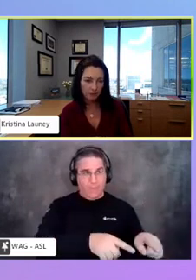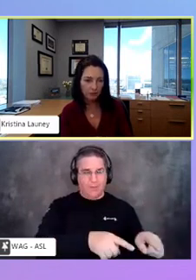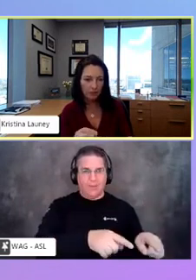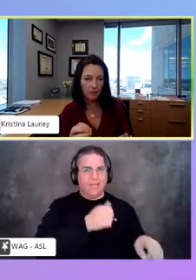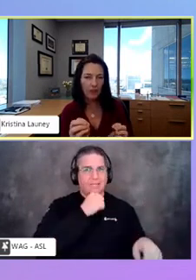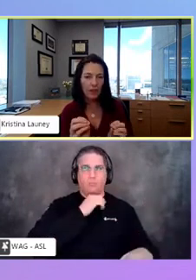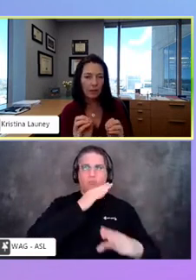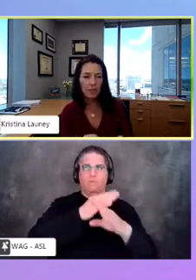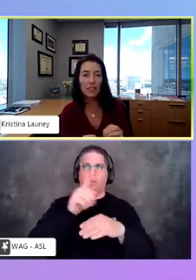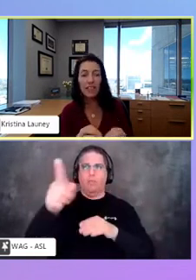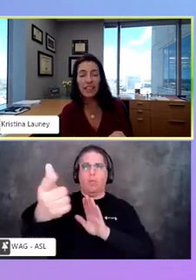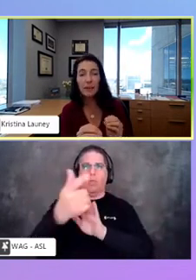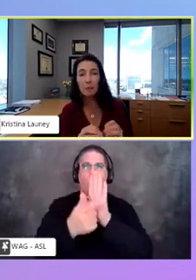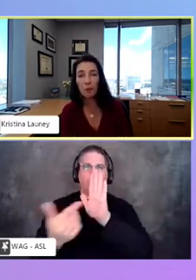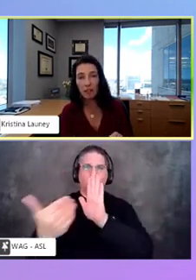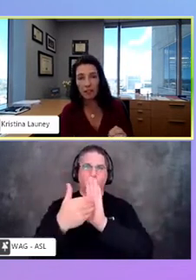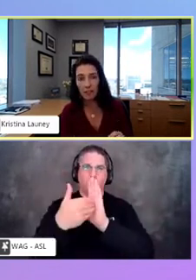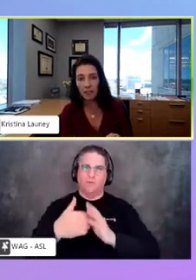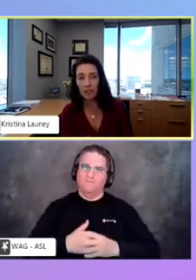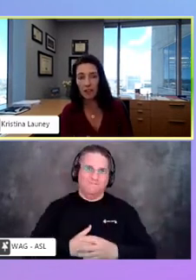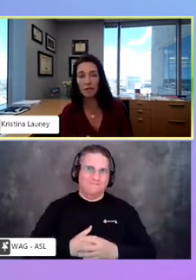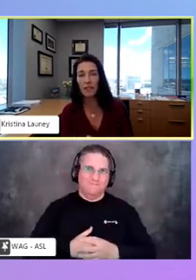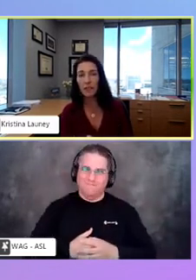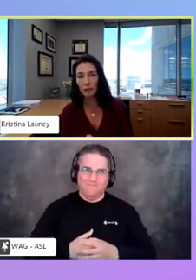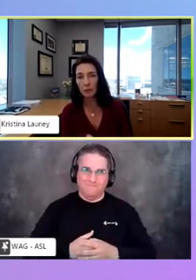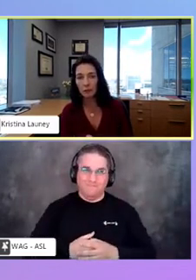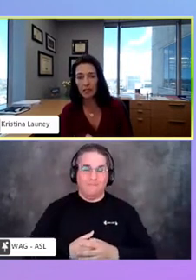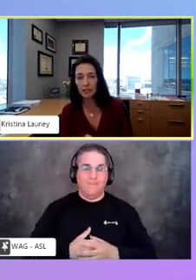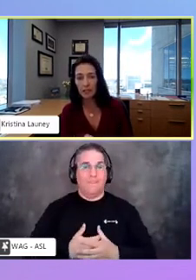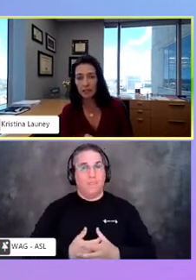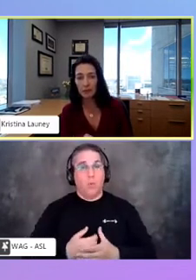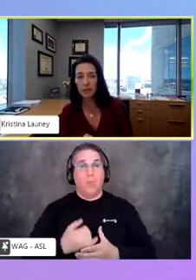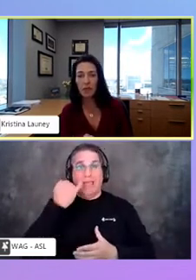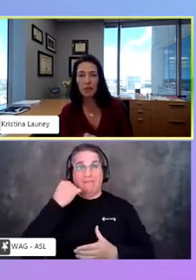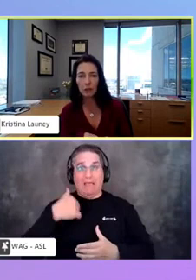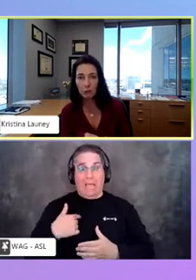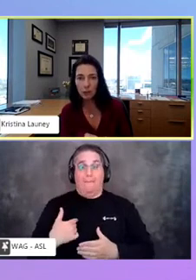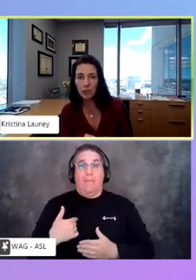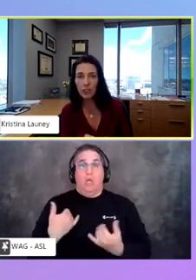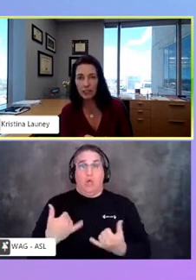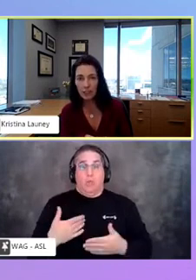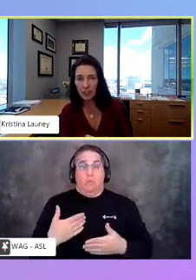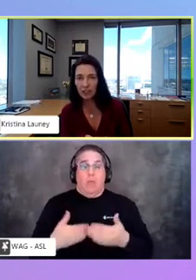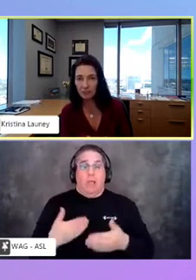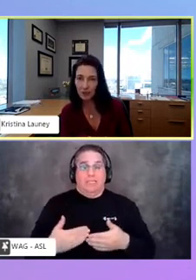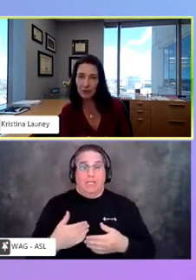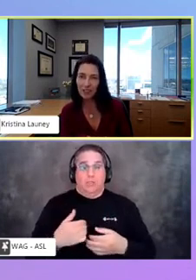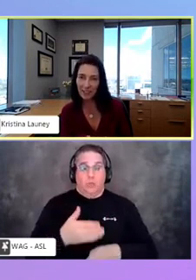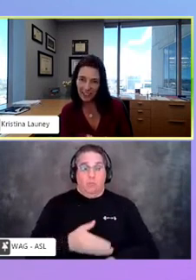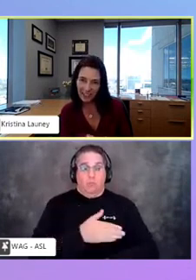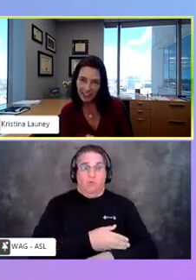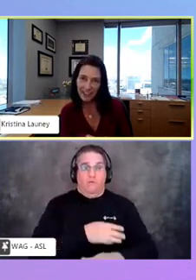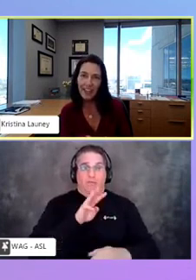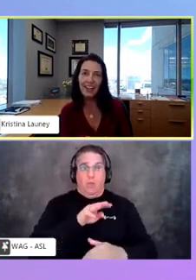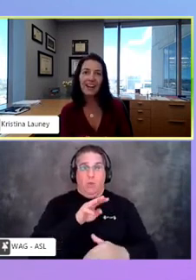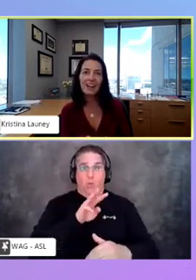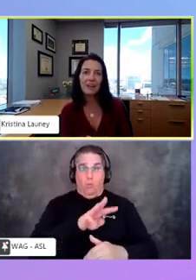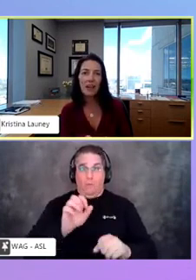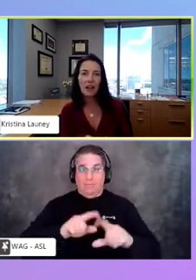website accessible, that can be a story, but a -- it won't be subsequent to a lawsuit. Being in the process of making